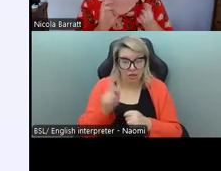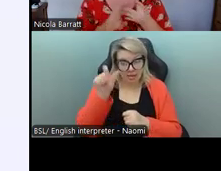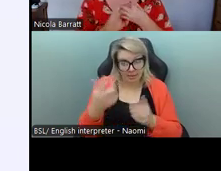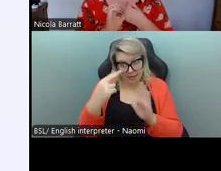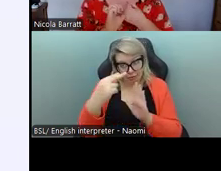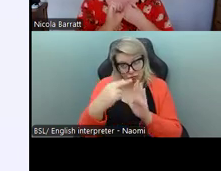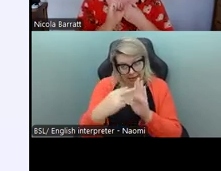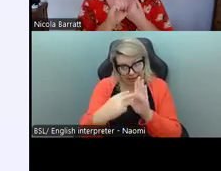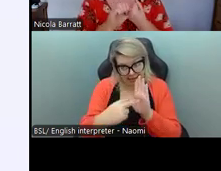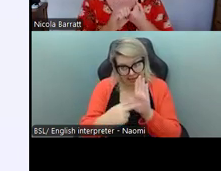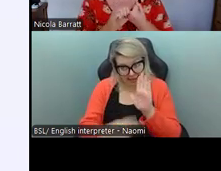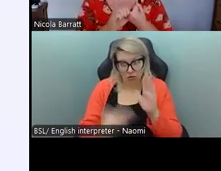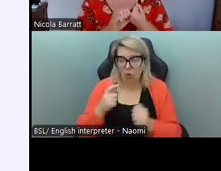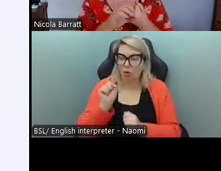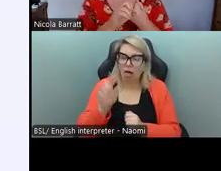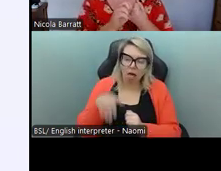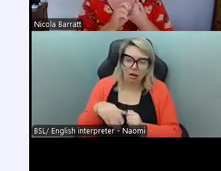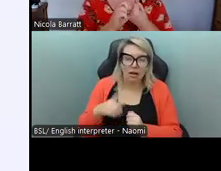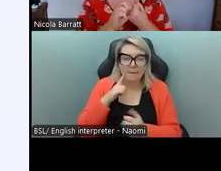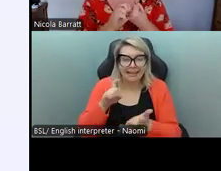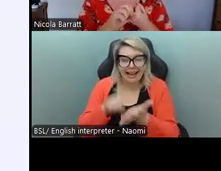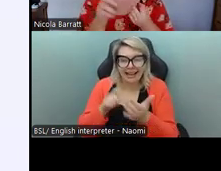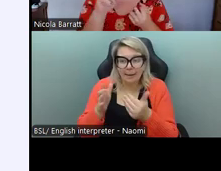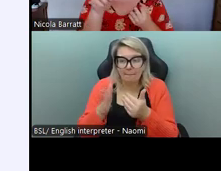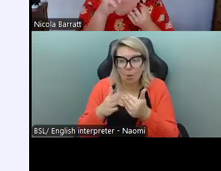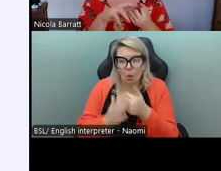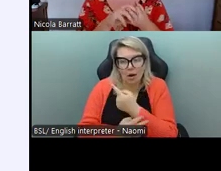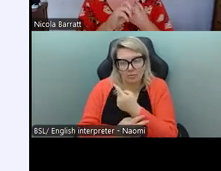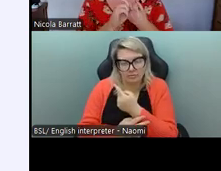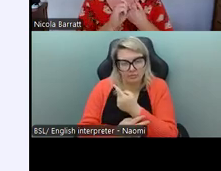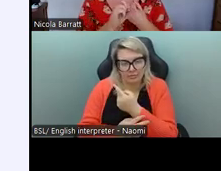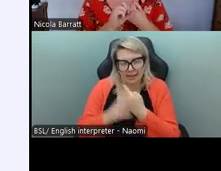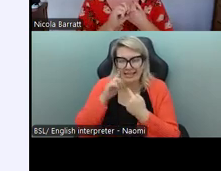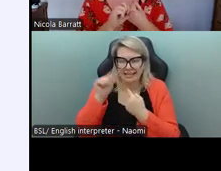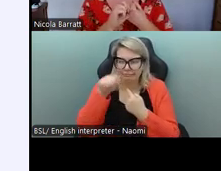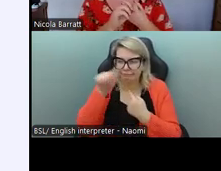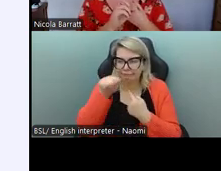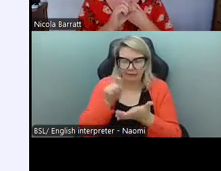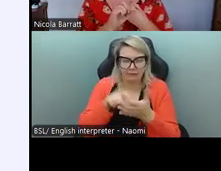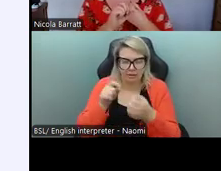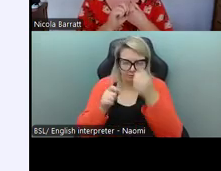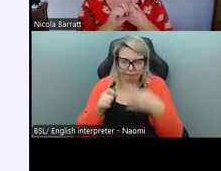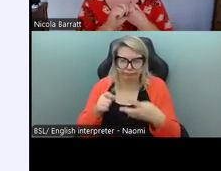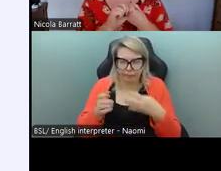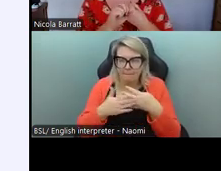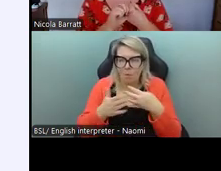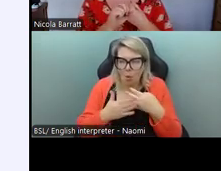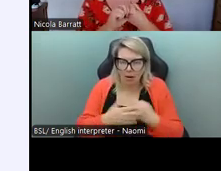Do they click on the More button, which you can see circled at the top here on this post from Music Venue Trust?